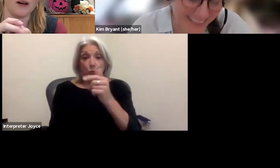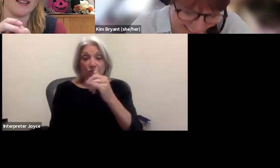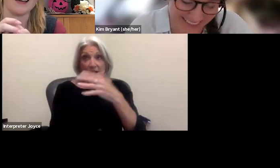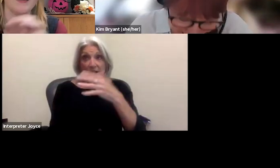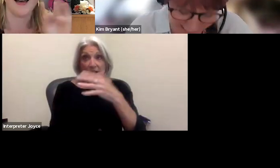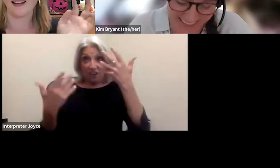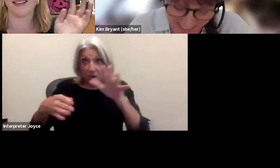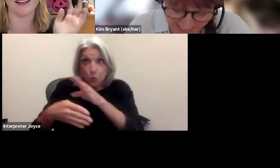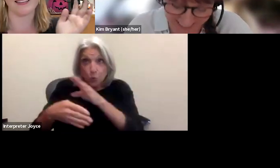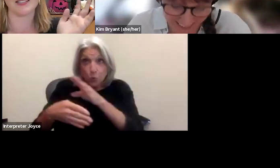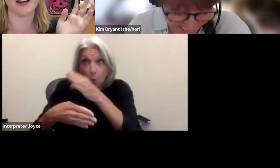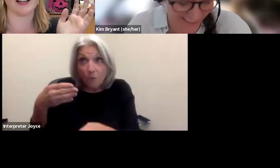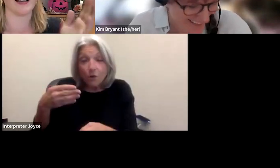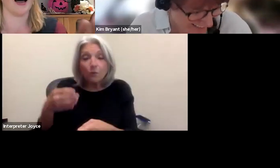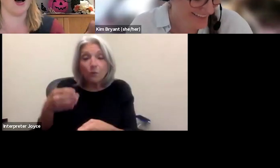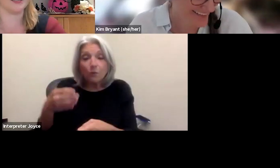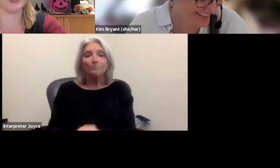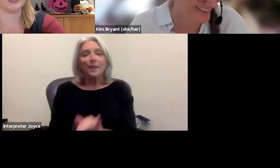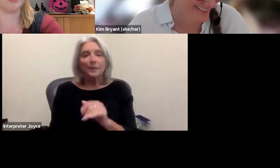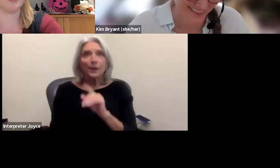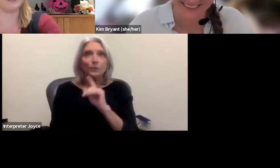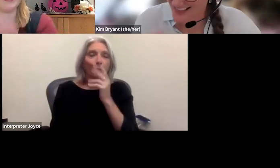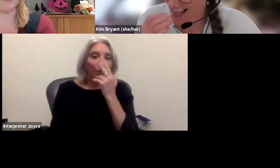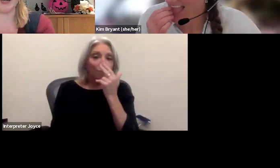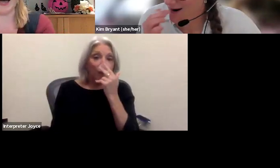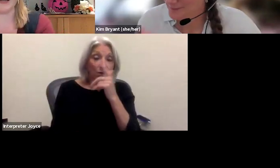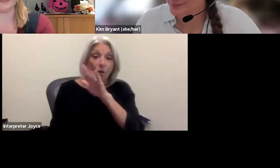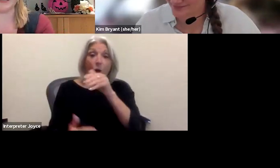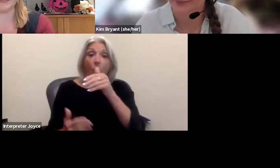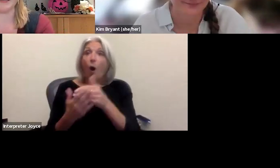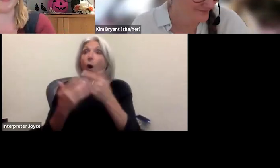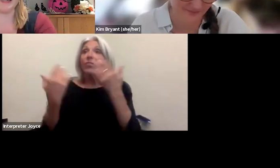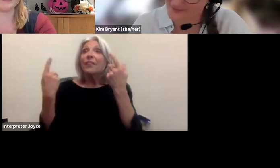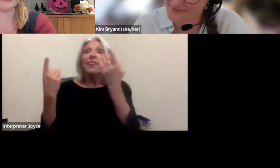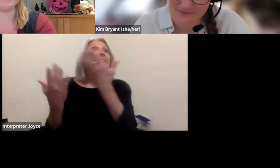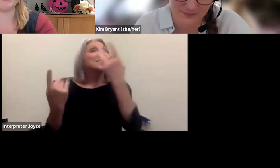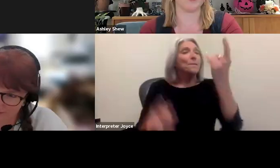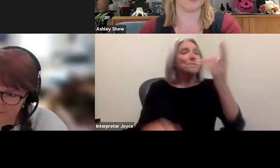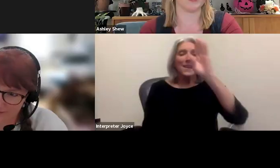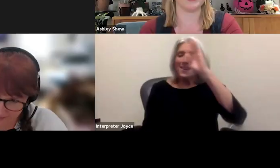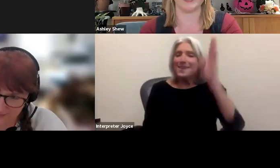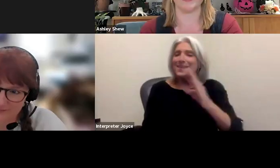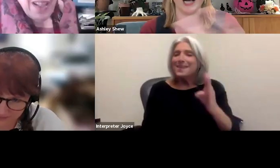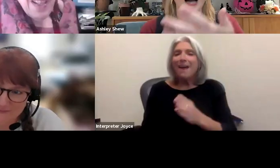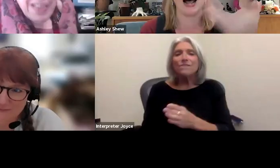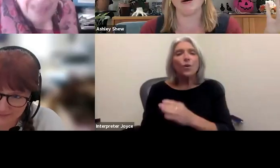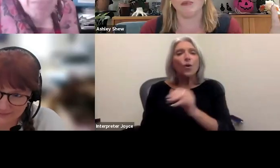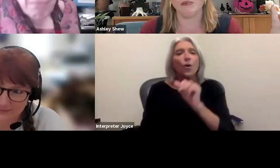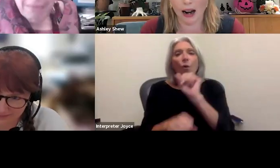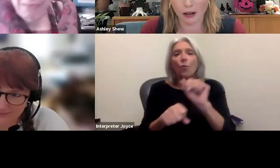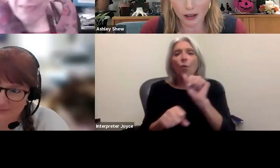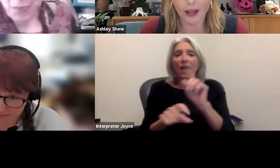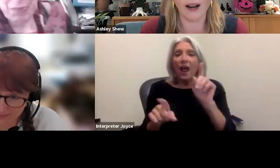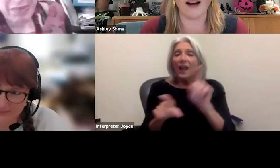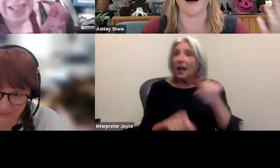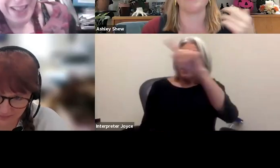it's, like, that's funny. Like, all of these movements never end. I mean, they have Civil War wounded have died out by now,